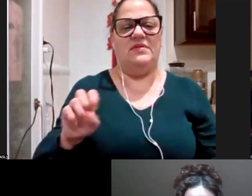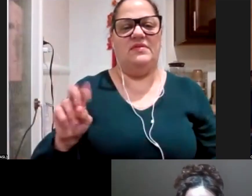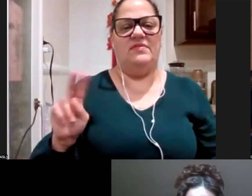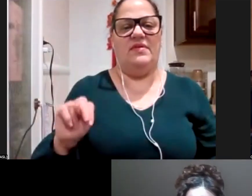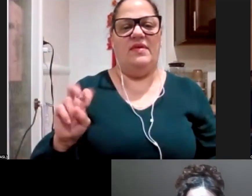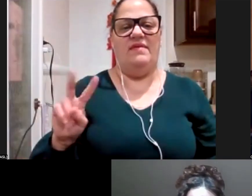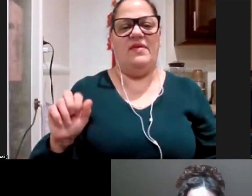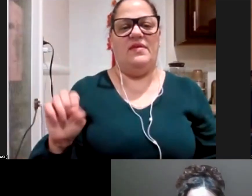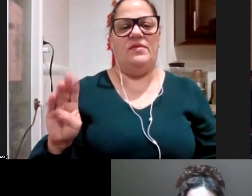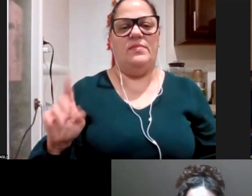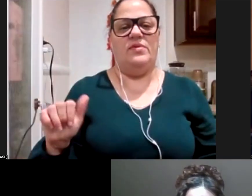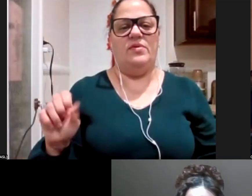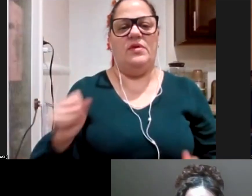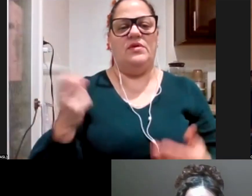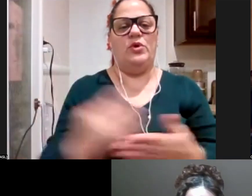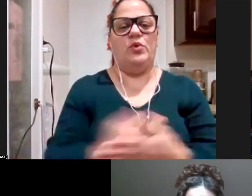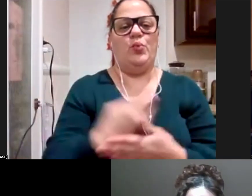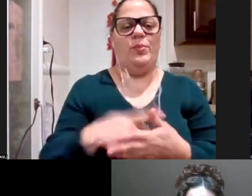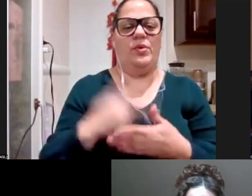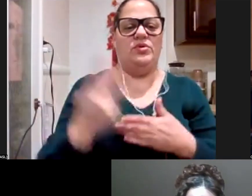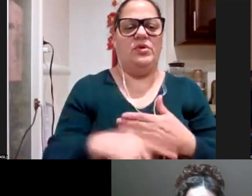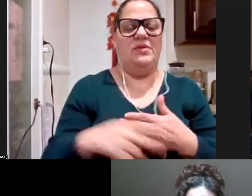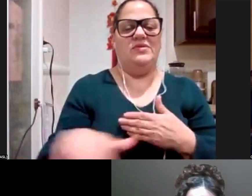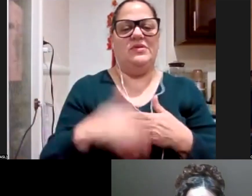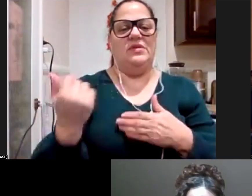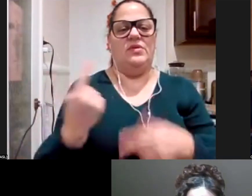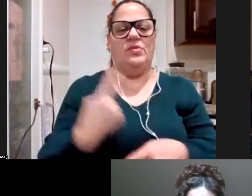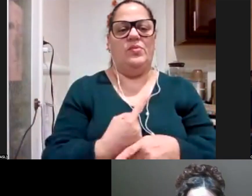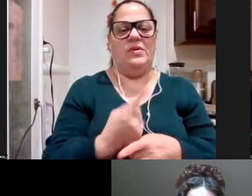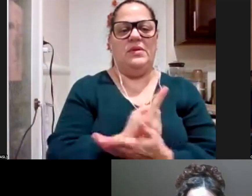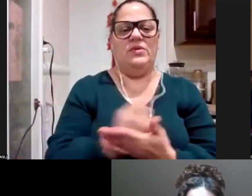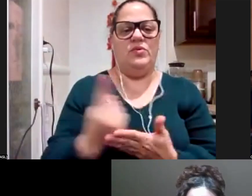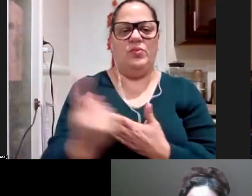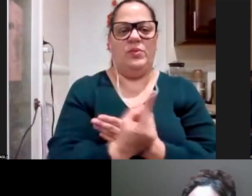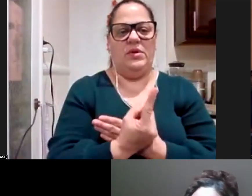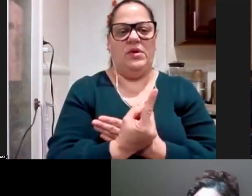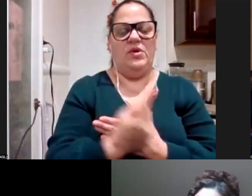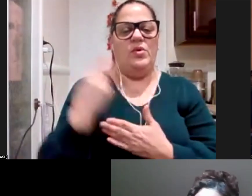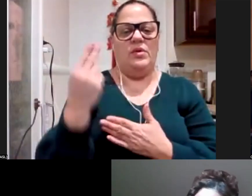project. uh they've done one session, there's another session next week on history. Um and a